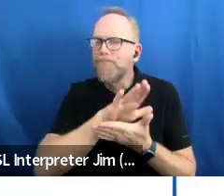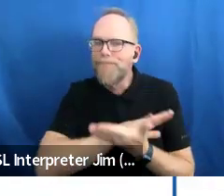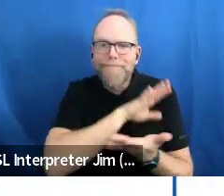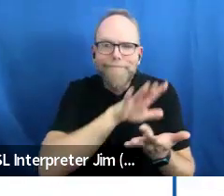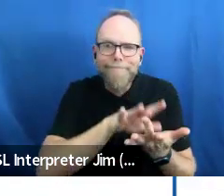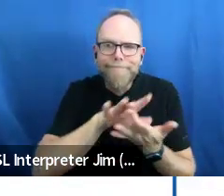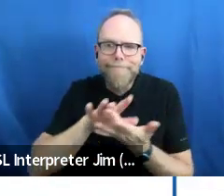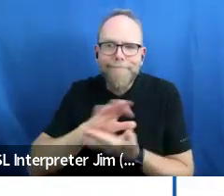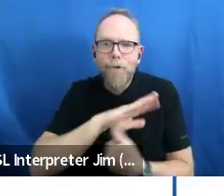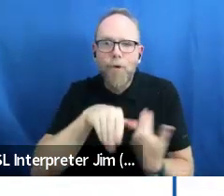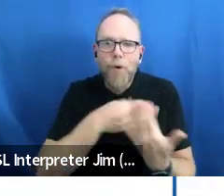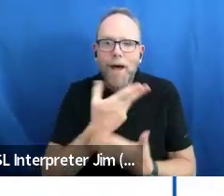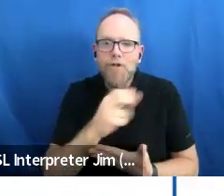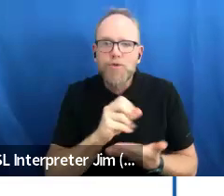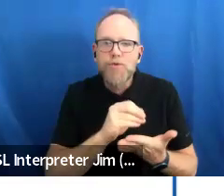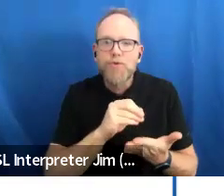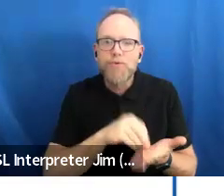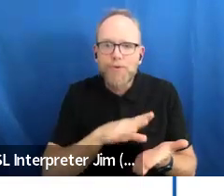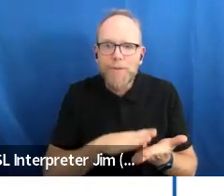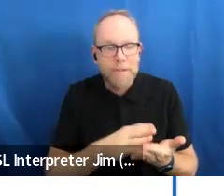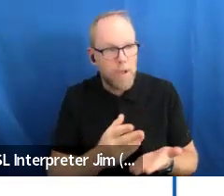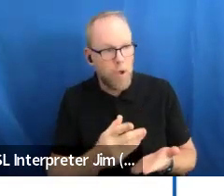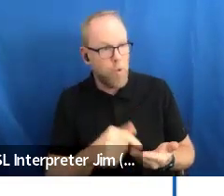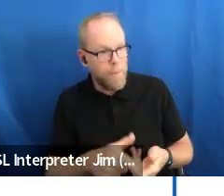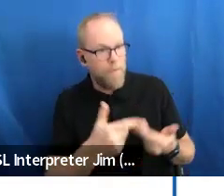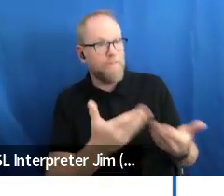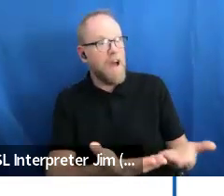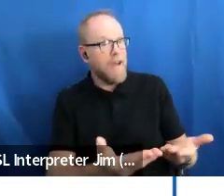this is what we're offering for high school students with and without disabilities to be